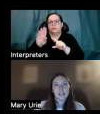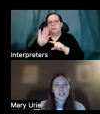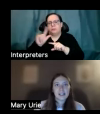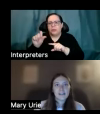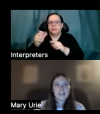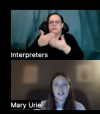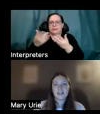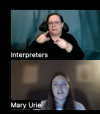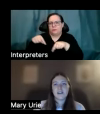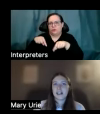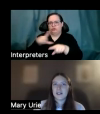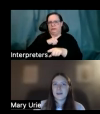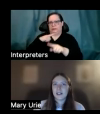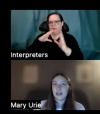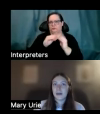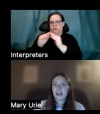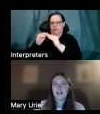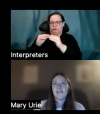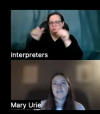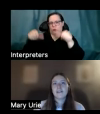legislative session. So that can also be a great way for you to